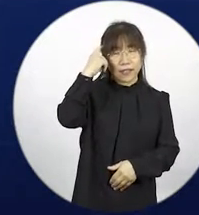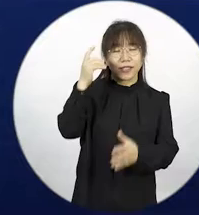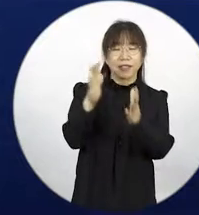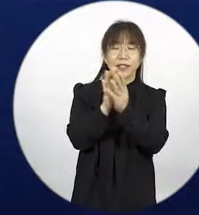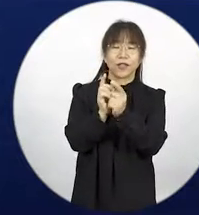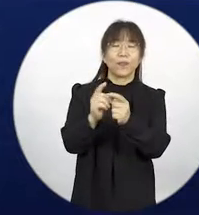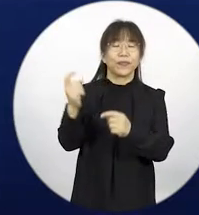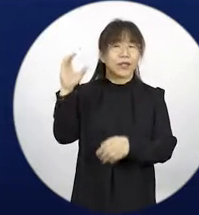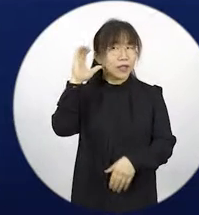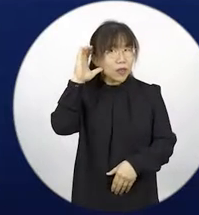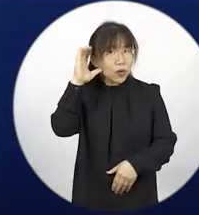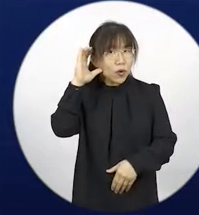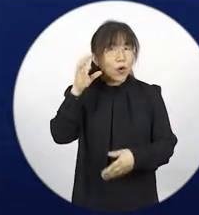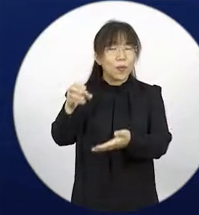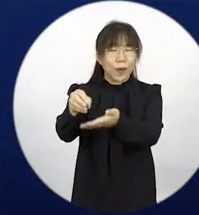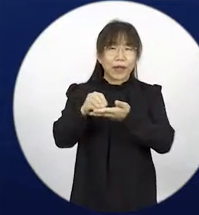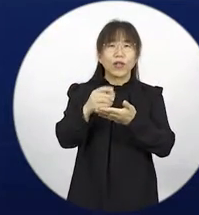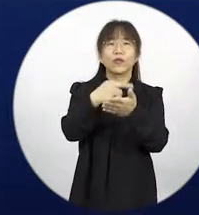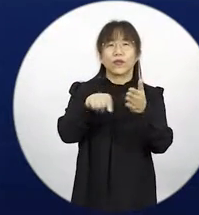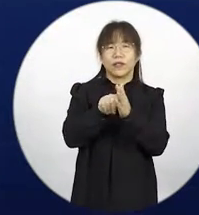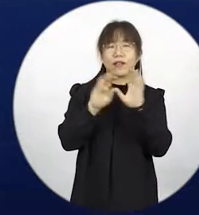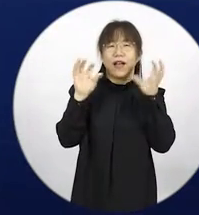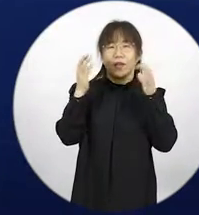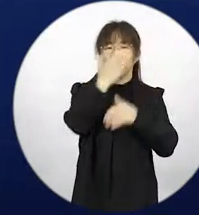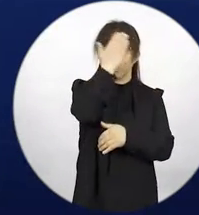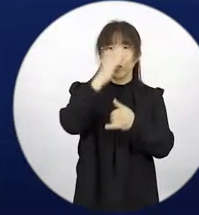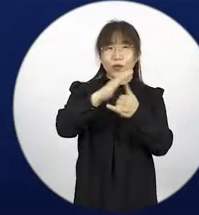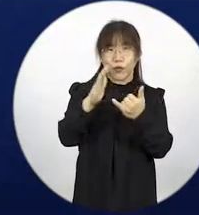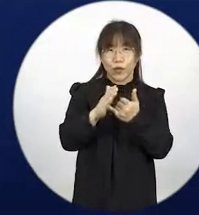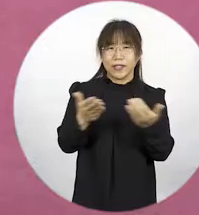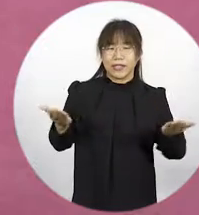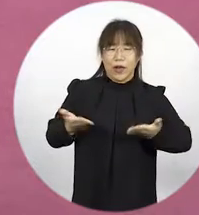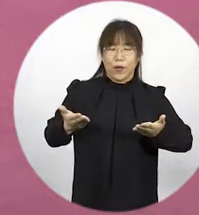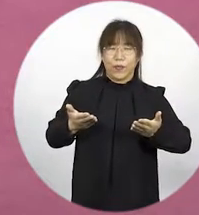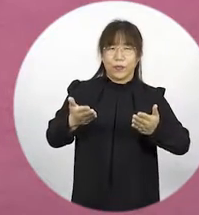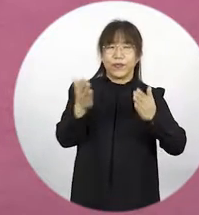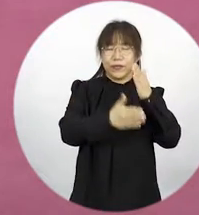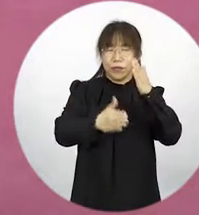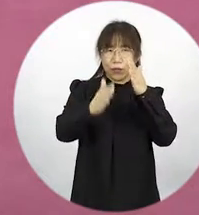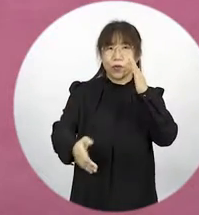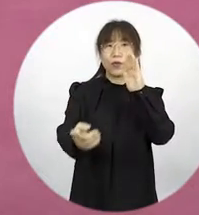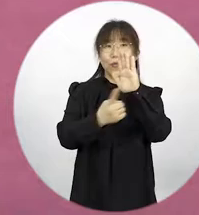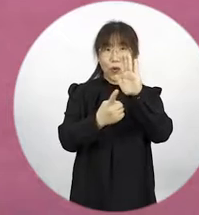is opening up the 'Child Participation Budget Proposal Project' to the public. The child participatory budgeting is a system